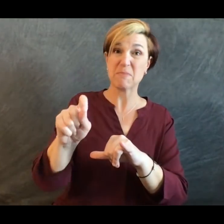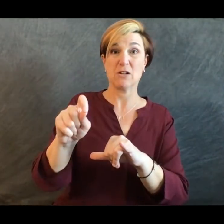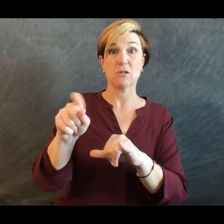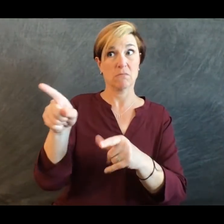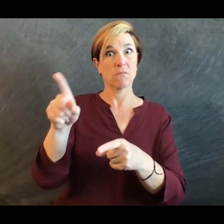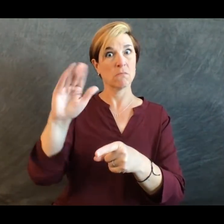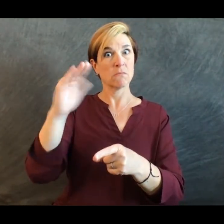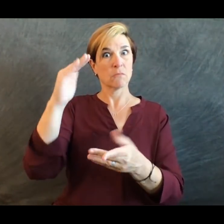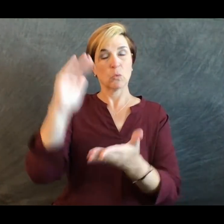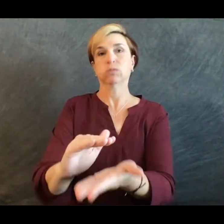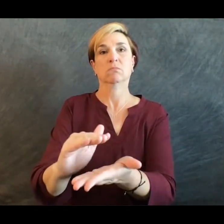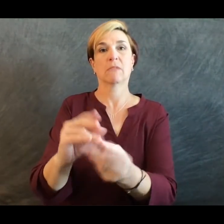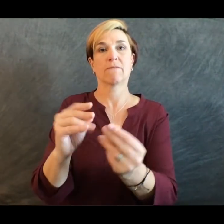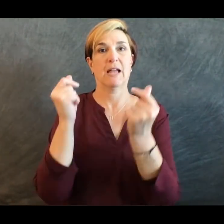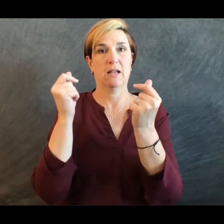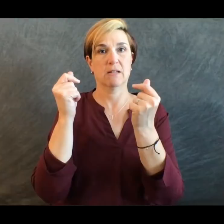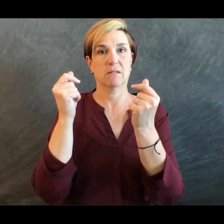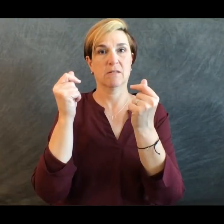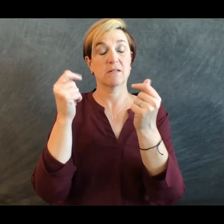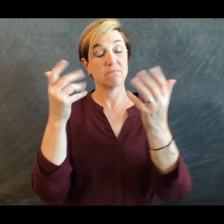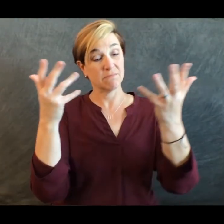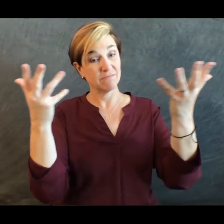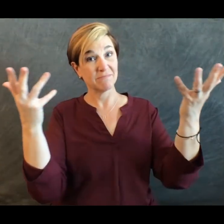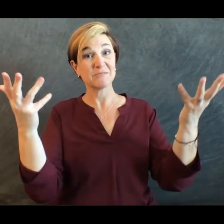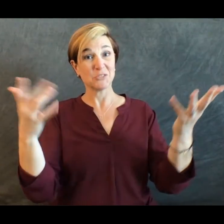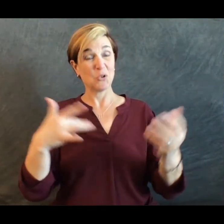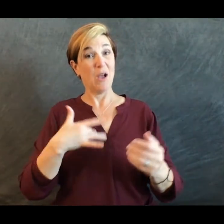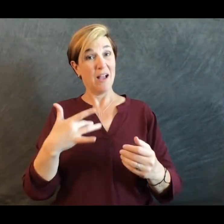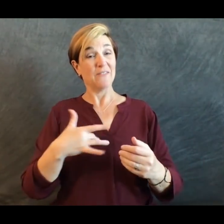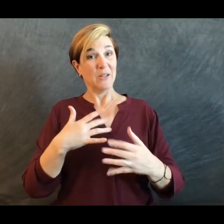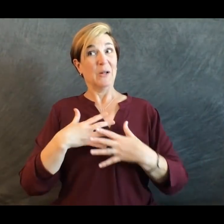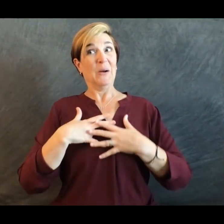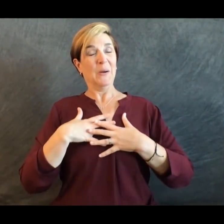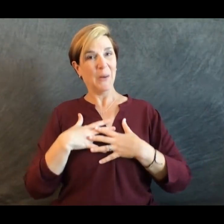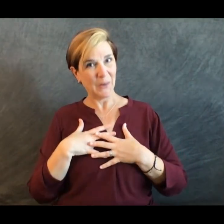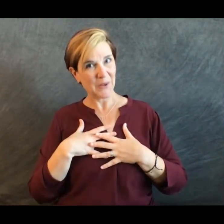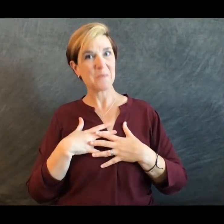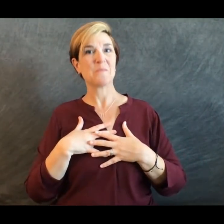encouraging signs that we see but as encouraging as they are we have not